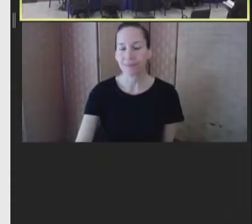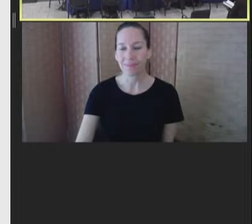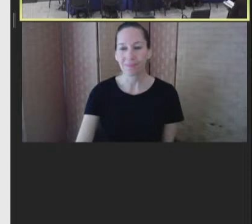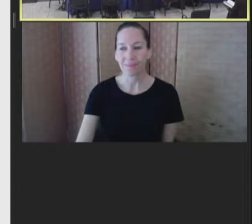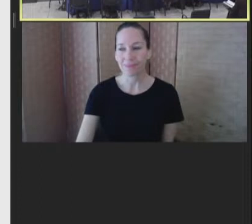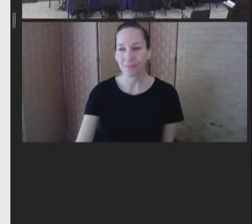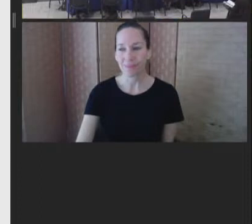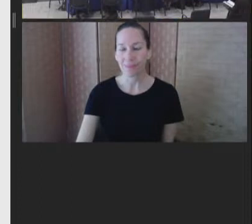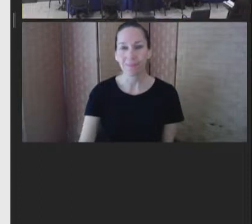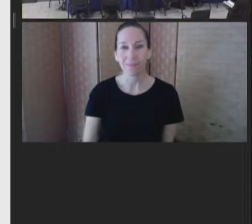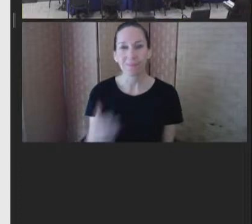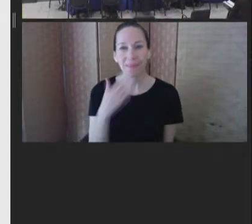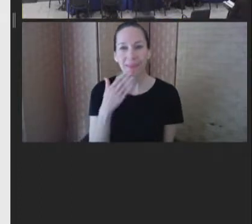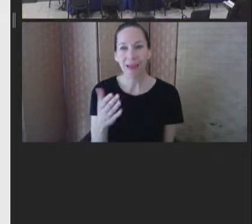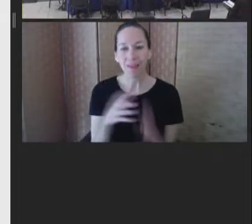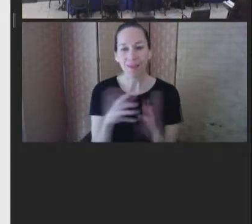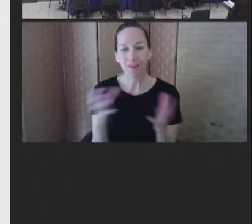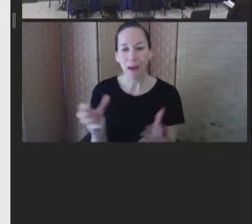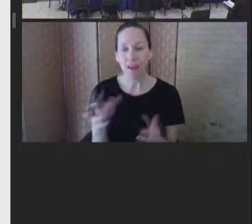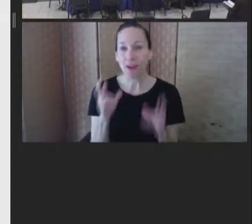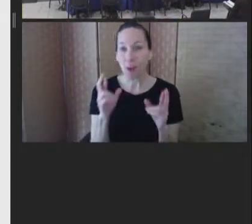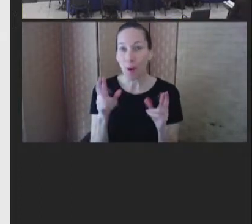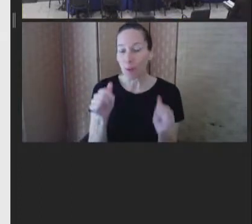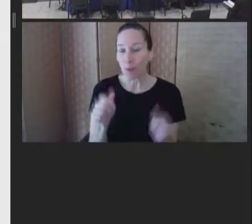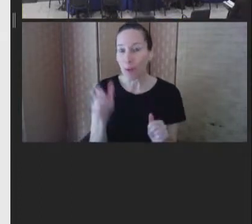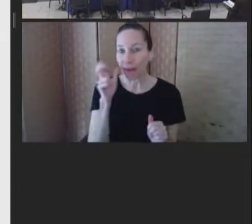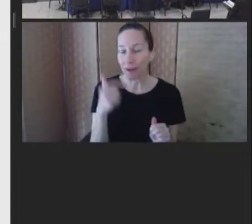Thank you so much. I hope you can hear me. And thank you, also,